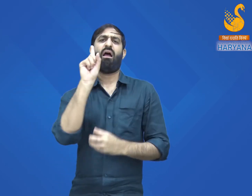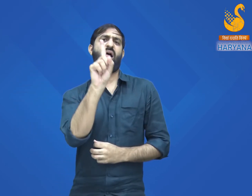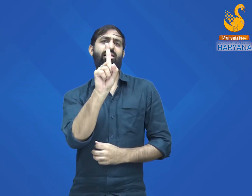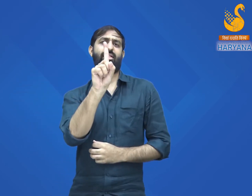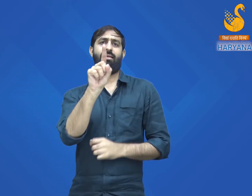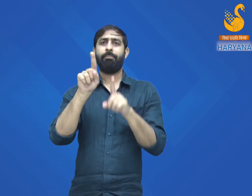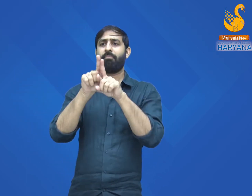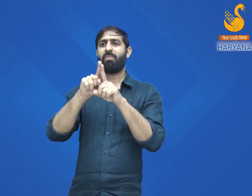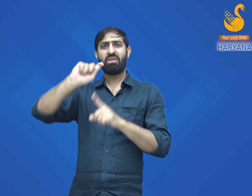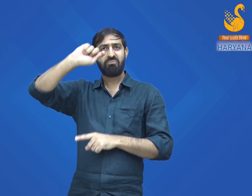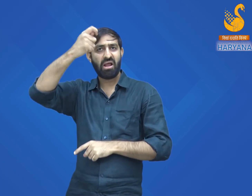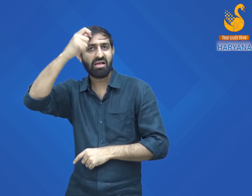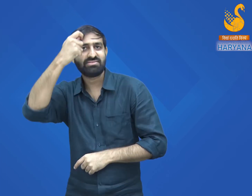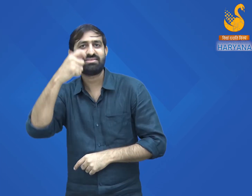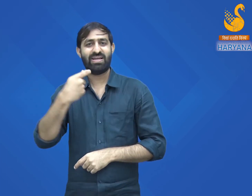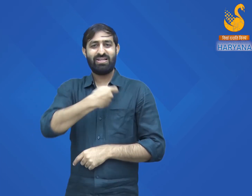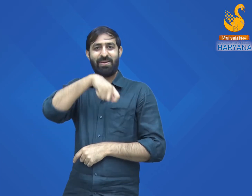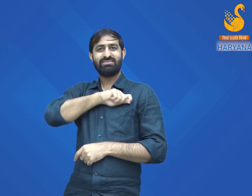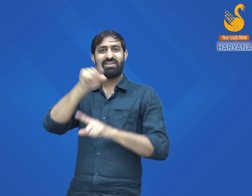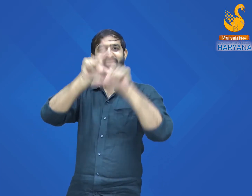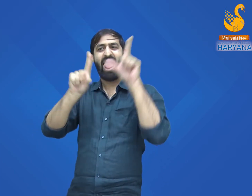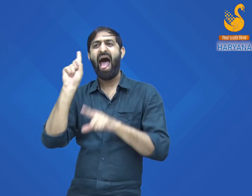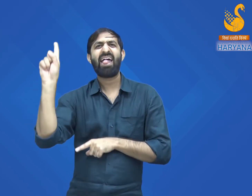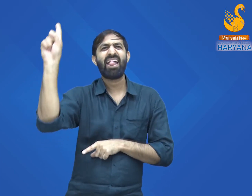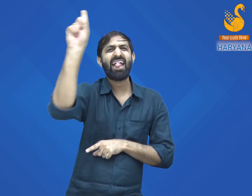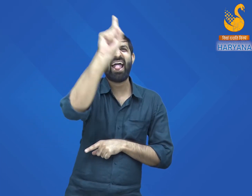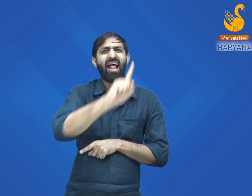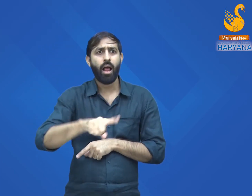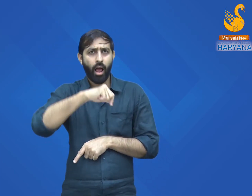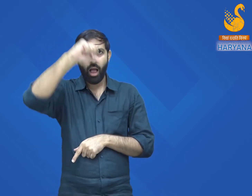you will see that every country has one single language which they use across the country